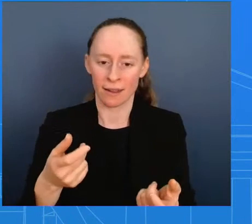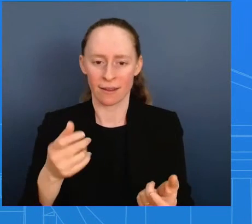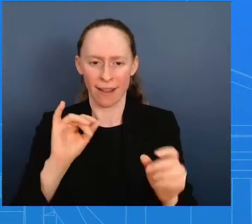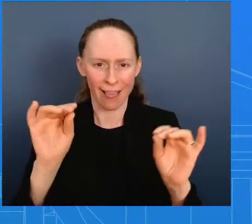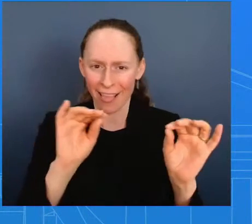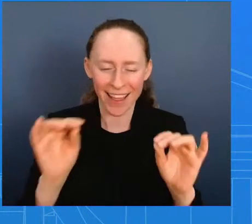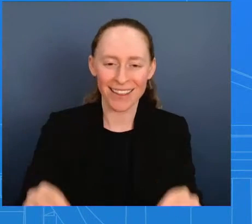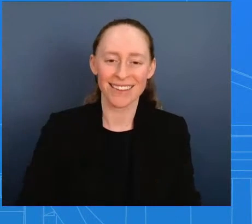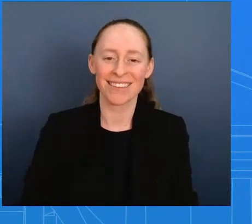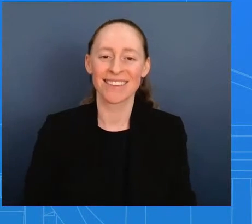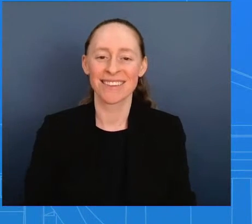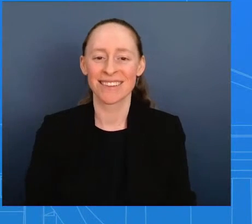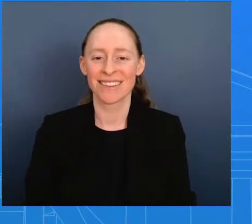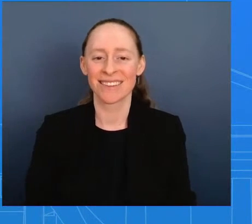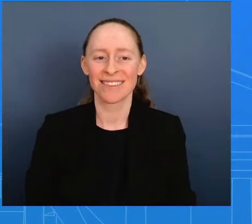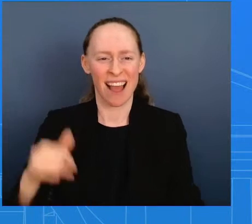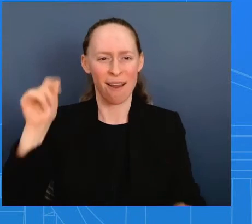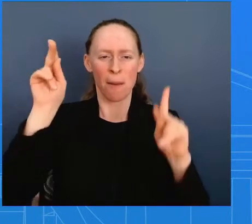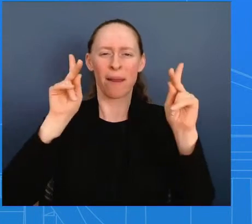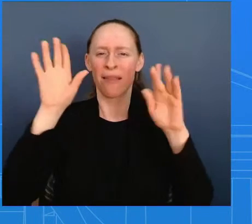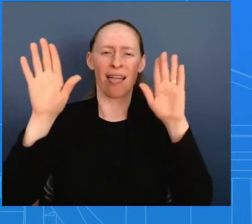Yeah. Fine. The Press: Awesome. Thank you. The Press: We're a package deal.